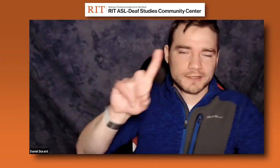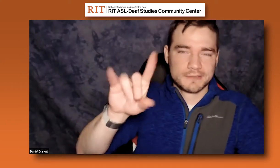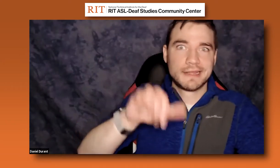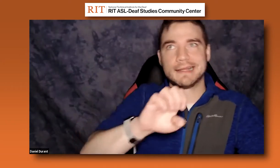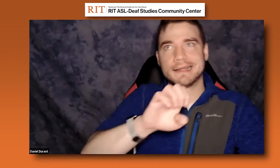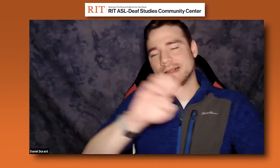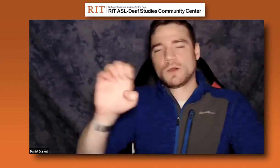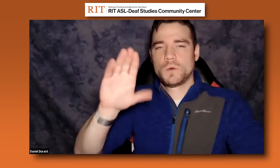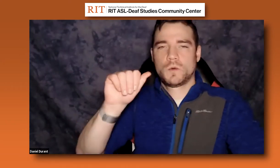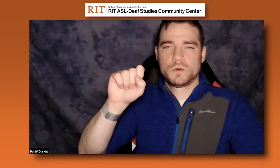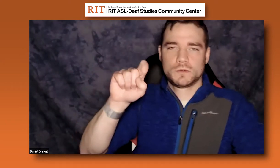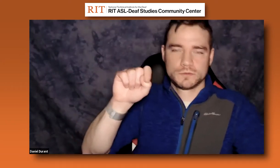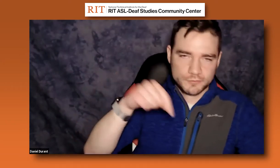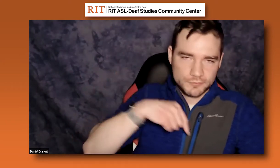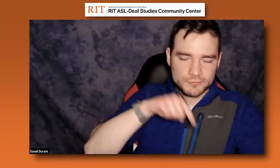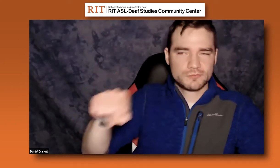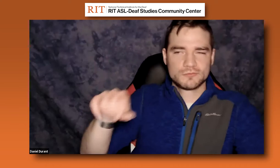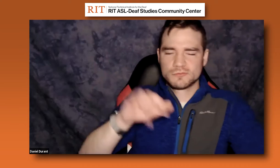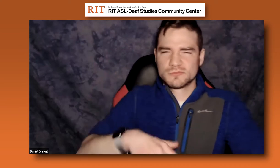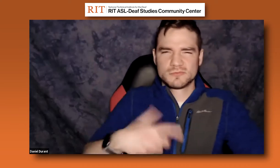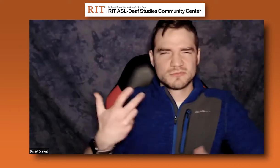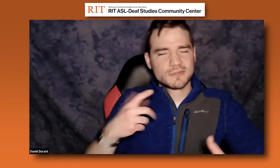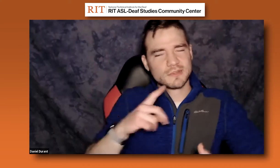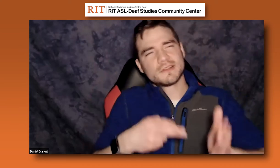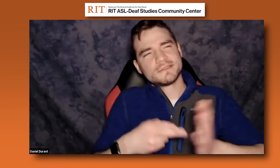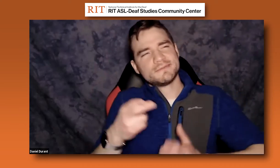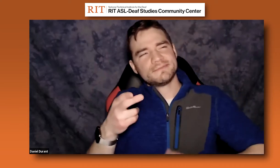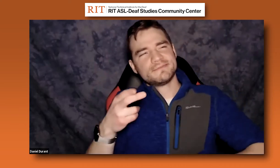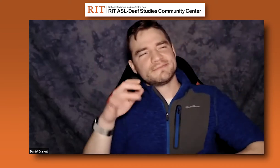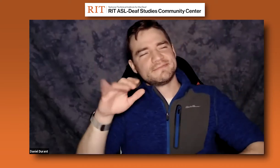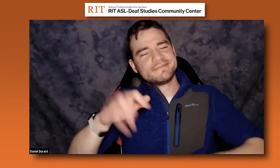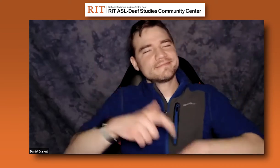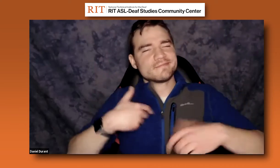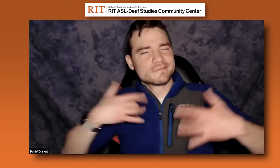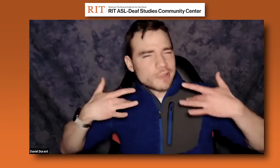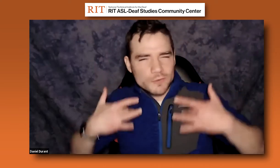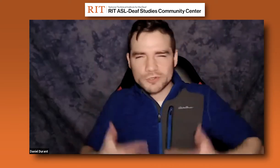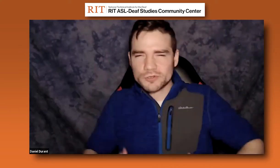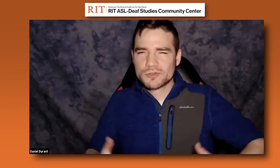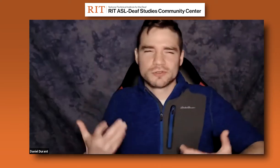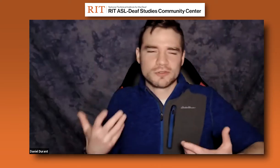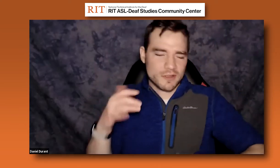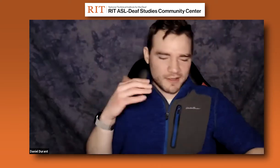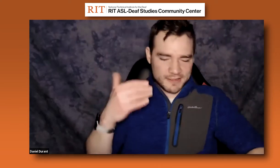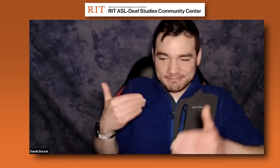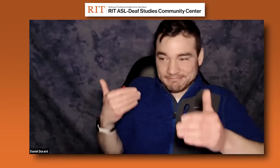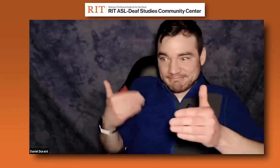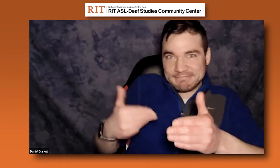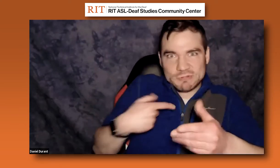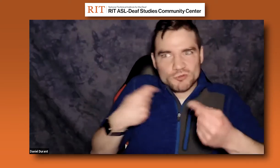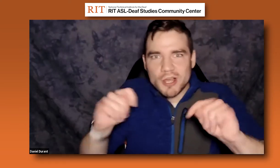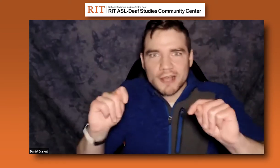I had moved to the East Coast. I was living in Maryland, and to be honest, that was a rather depressing time.